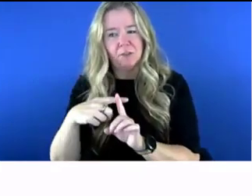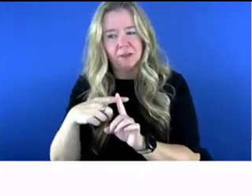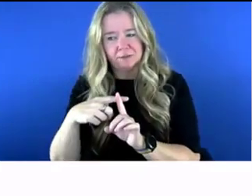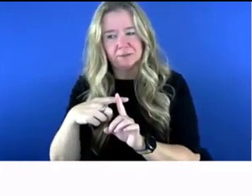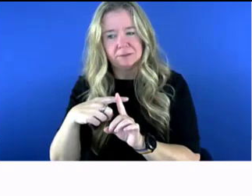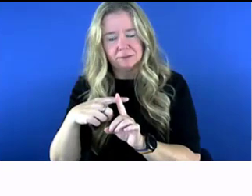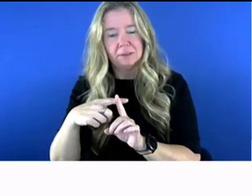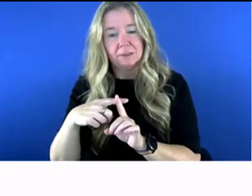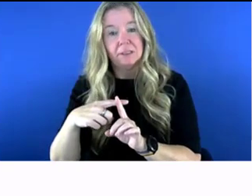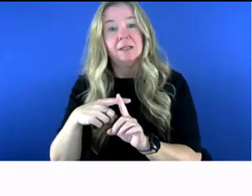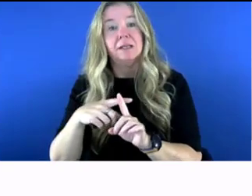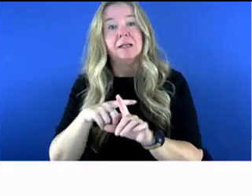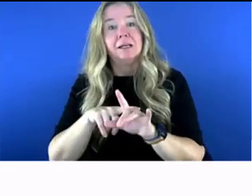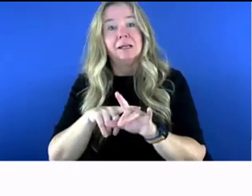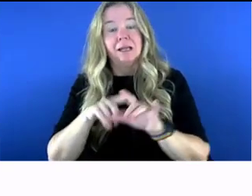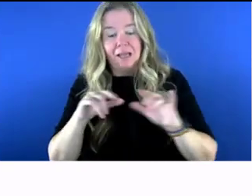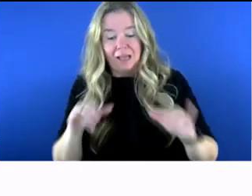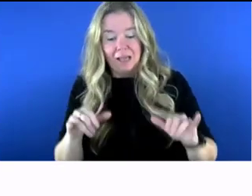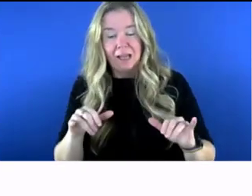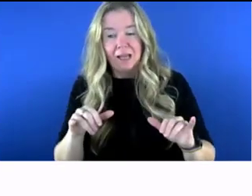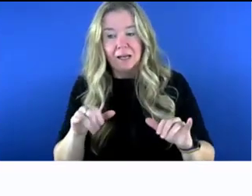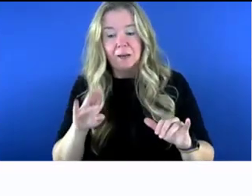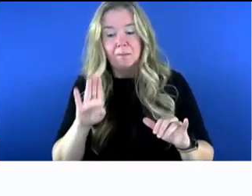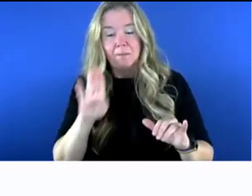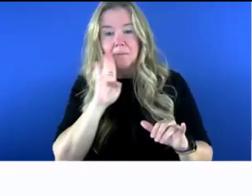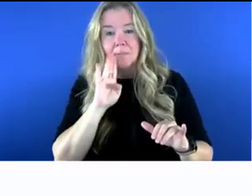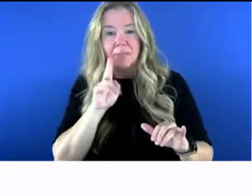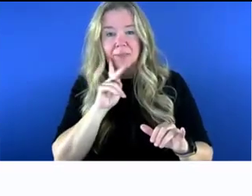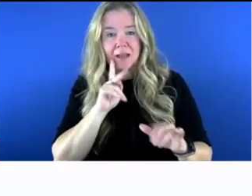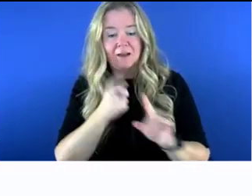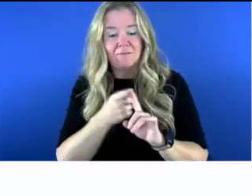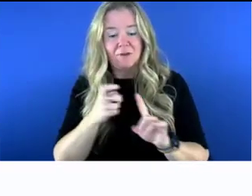as well as Beth Kennedy from DeafBlind Central,